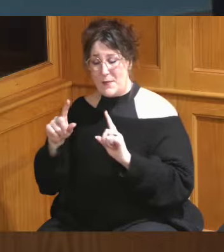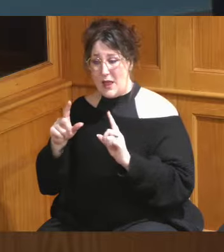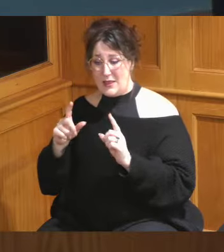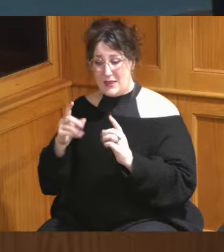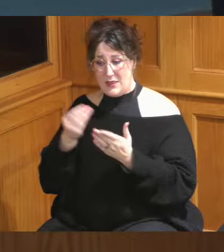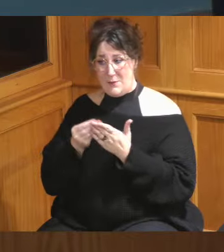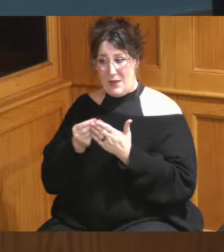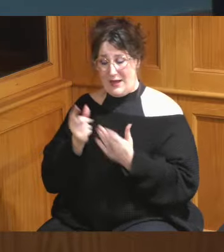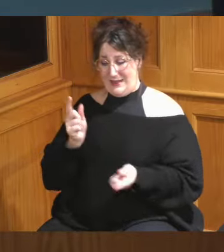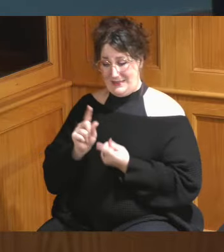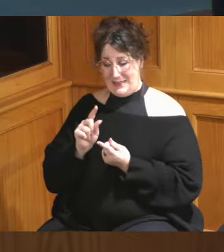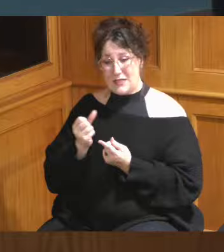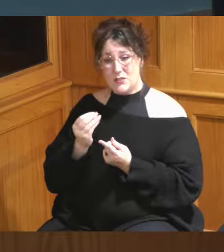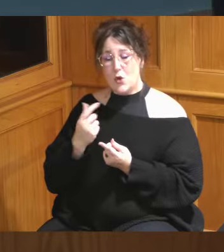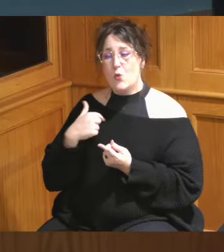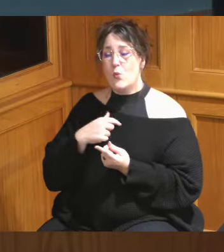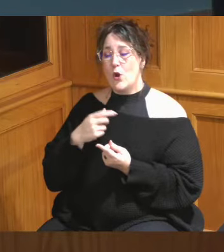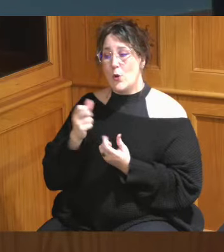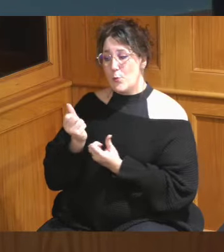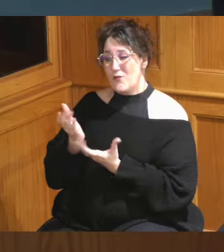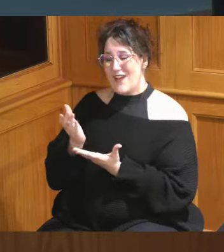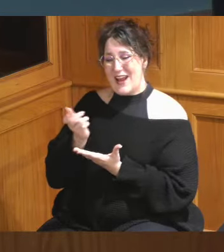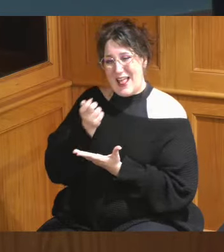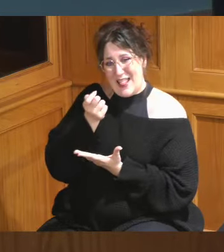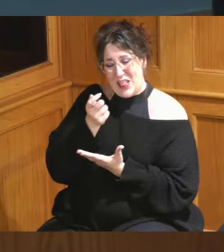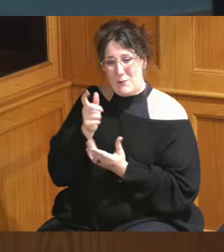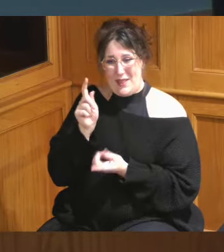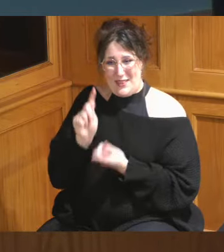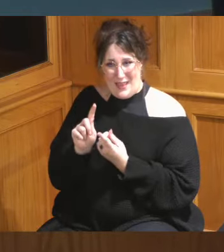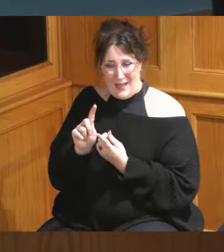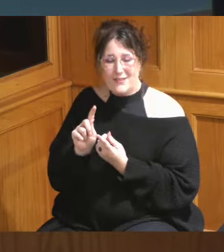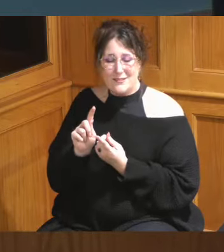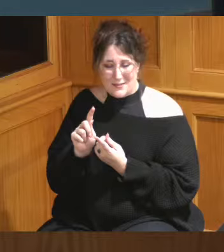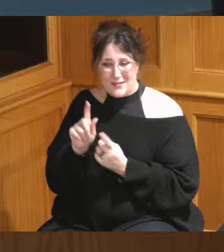and so we we are providing a little bit less in many of these categories. So those would include